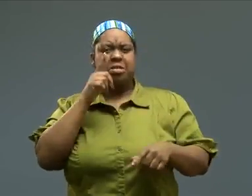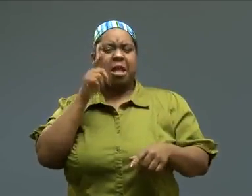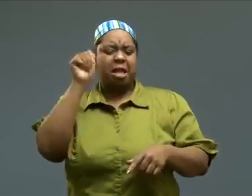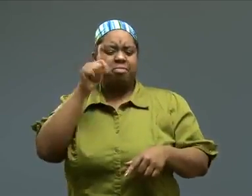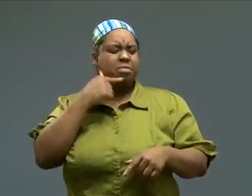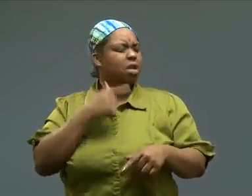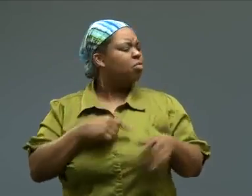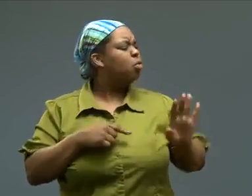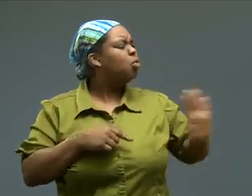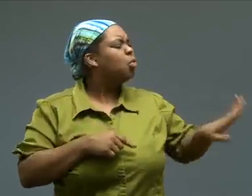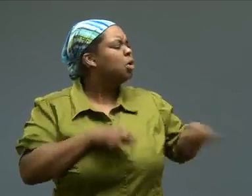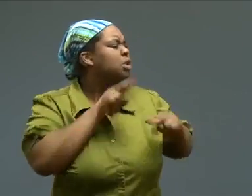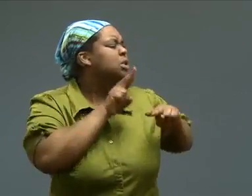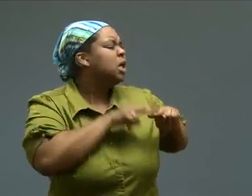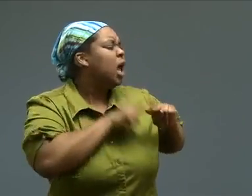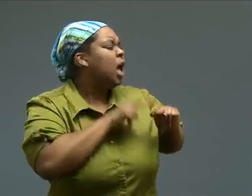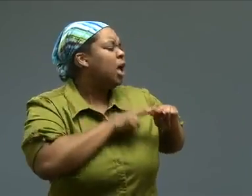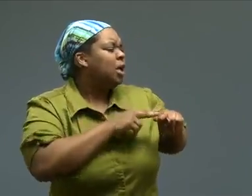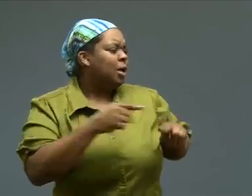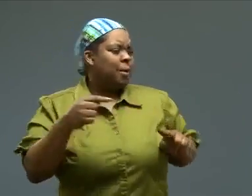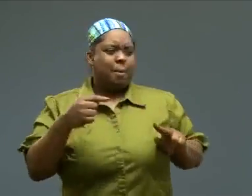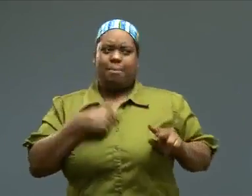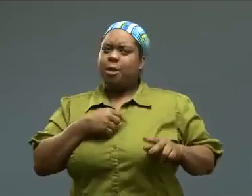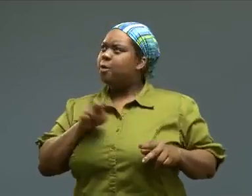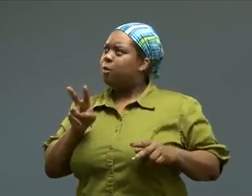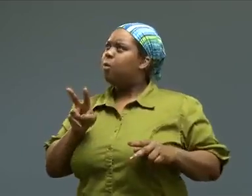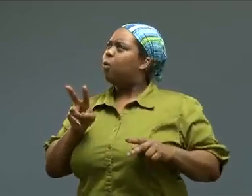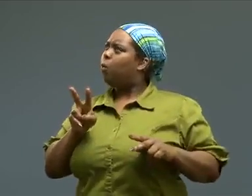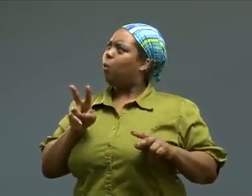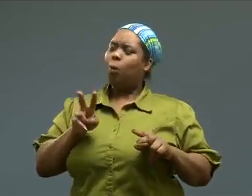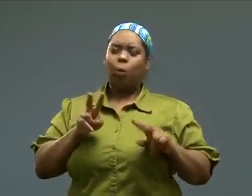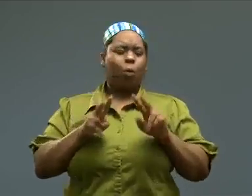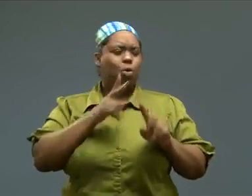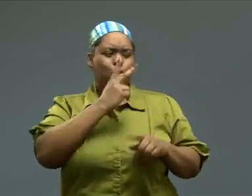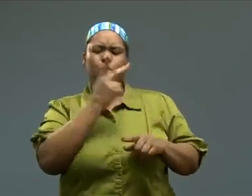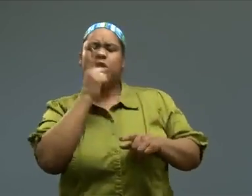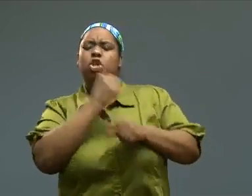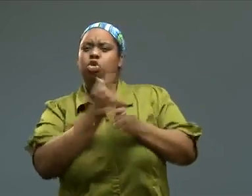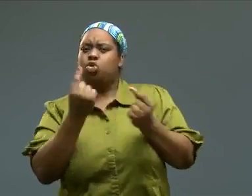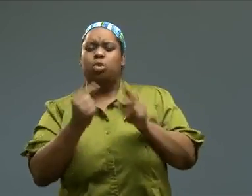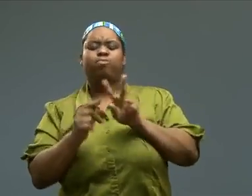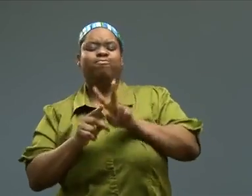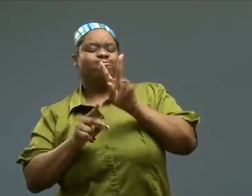My aunt told my sisters to sit down.